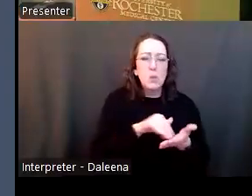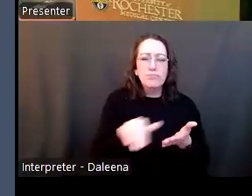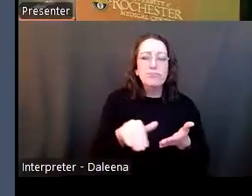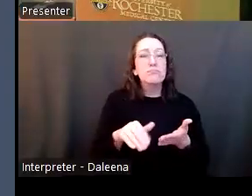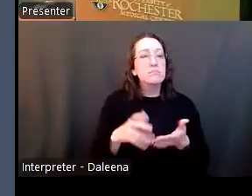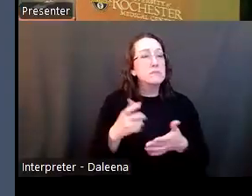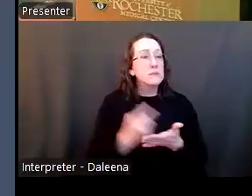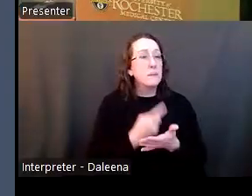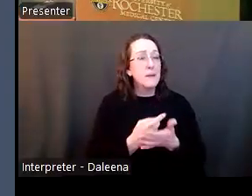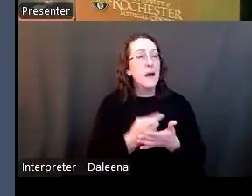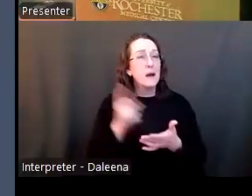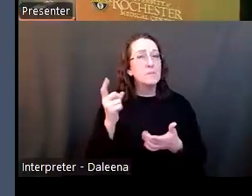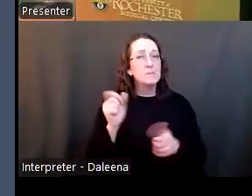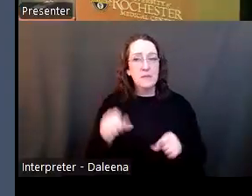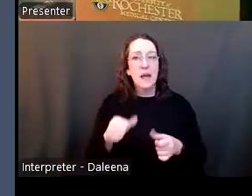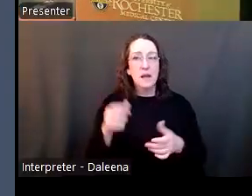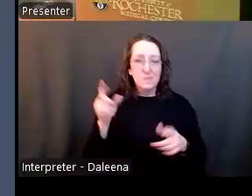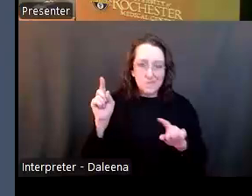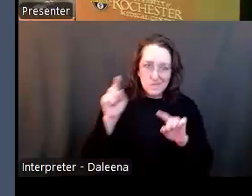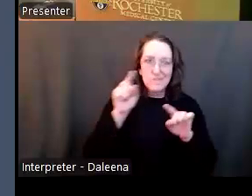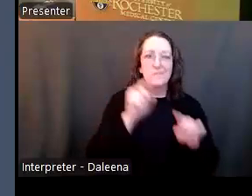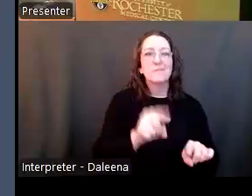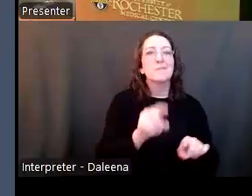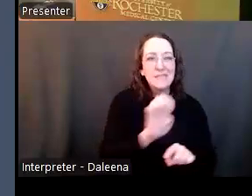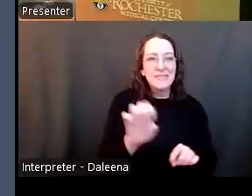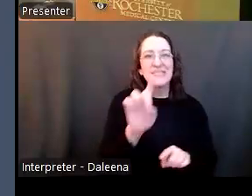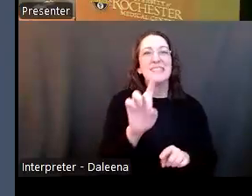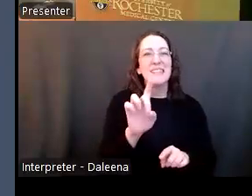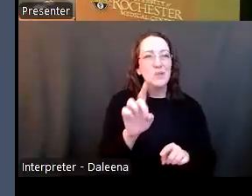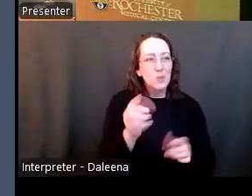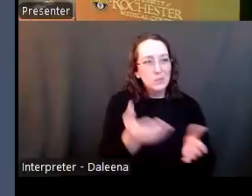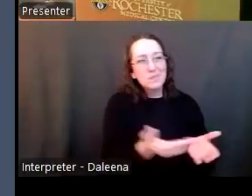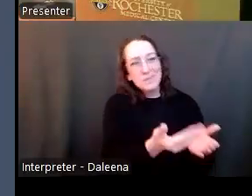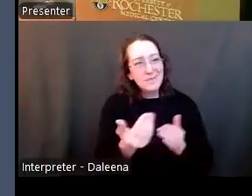when we've been able to actually go down to the Ed to get the patient uh which can help reduce